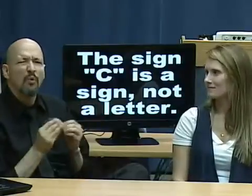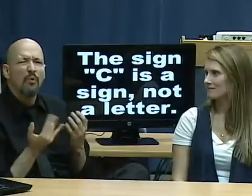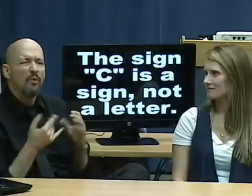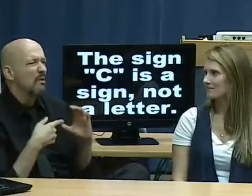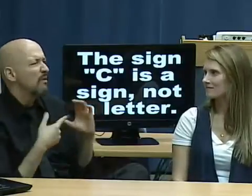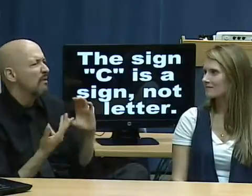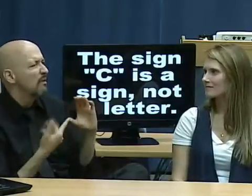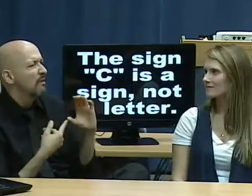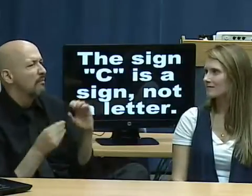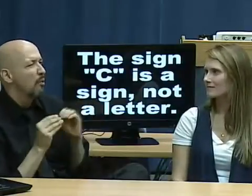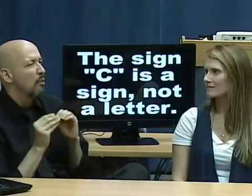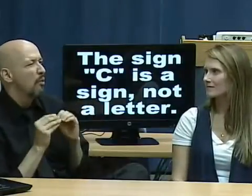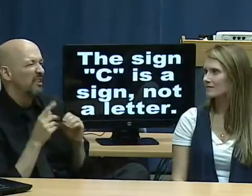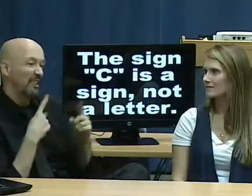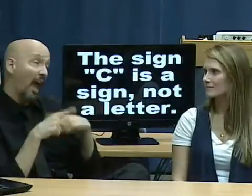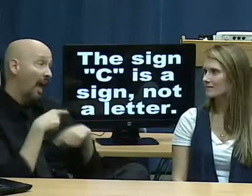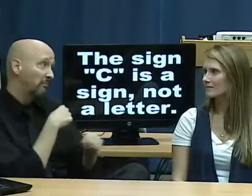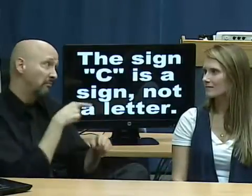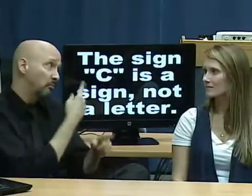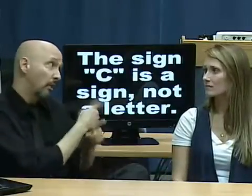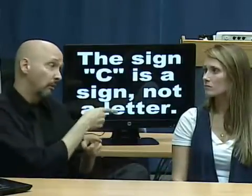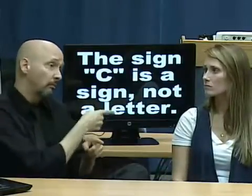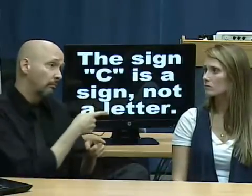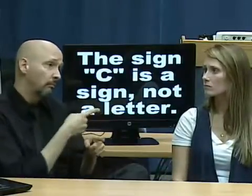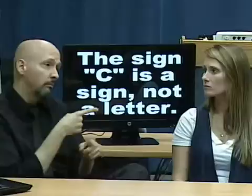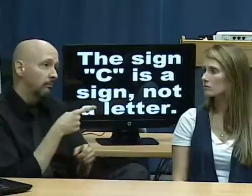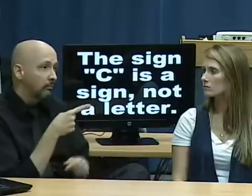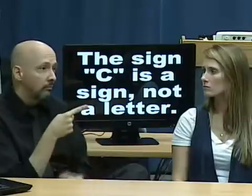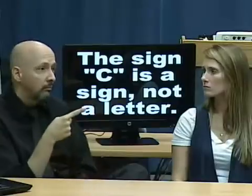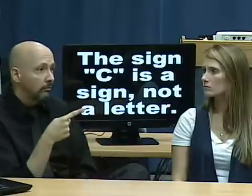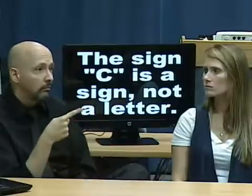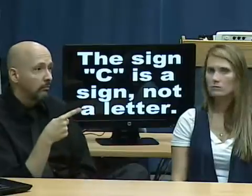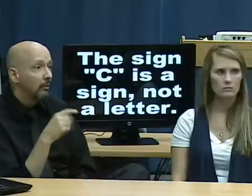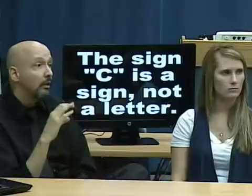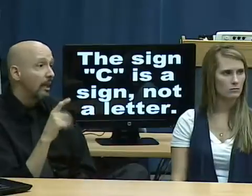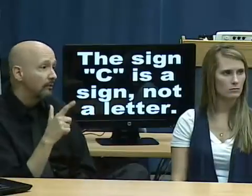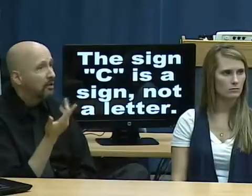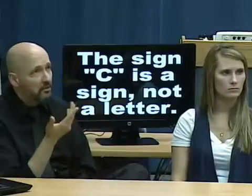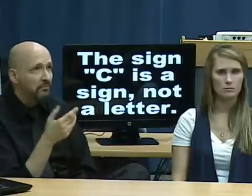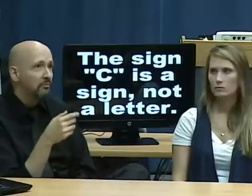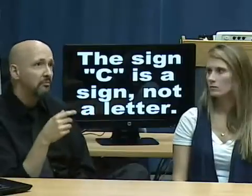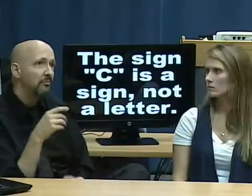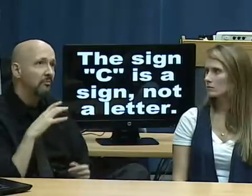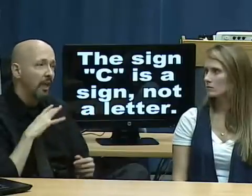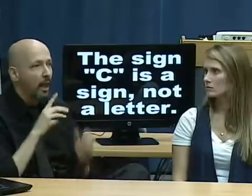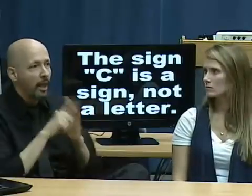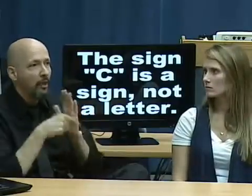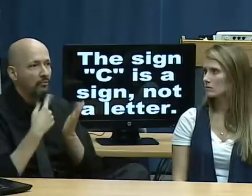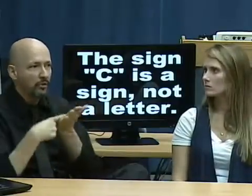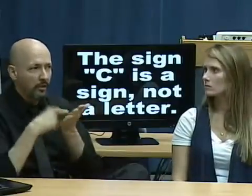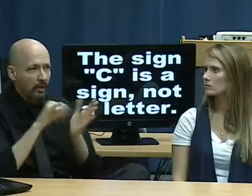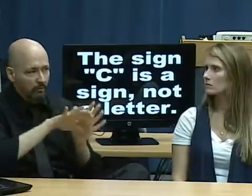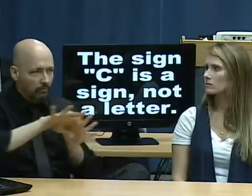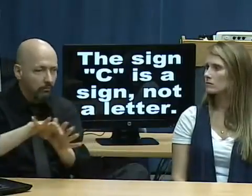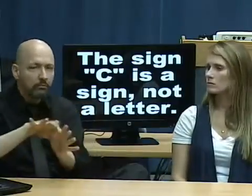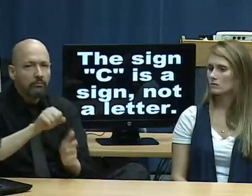What else is it? It's a sign, yes. You're right. A classifier? Yeah, that's fine. Later we'll discuss that topic,